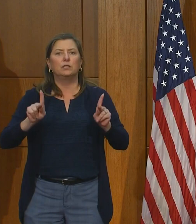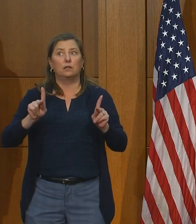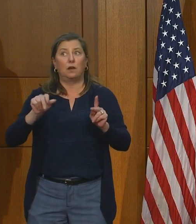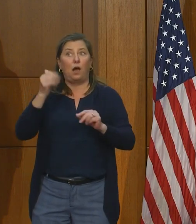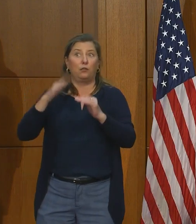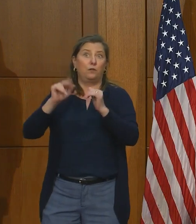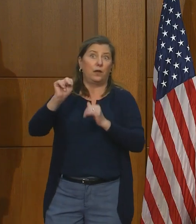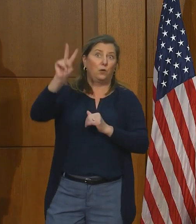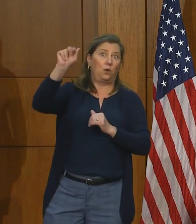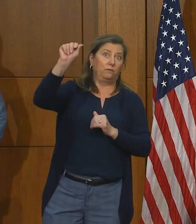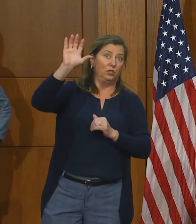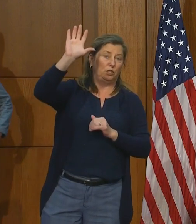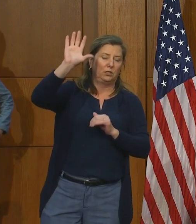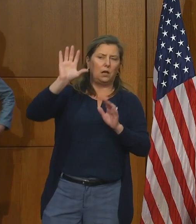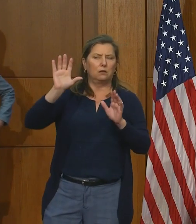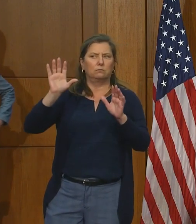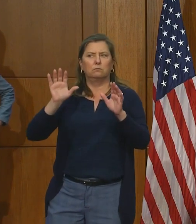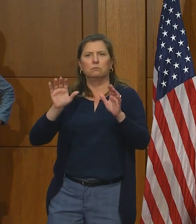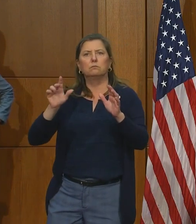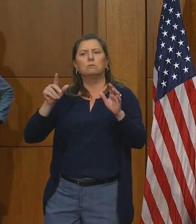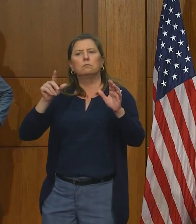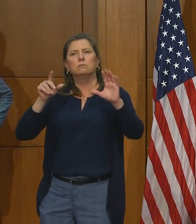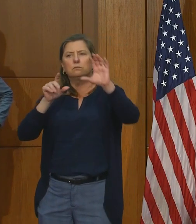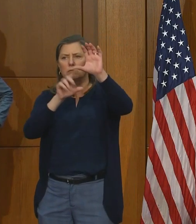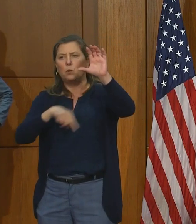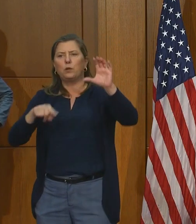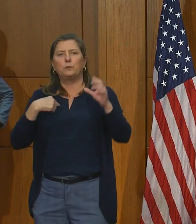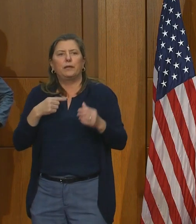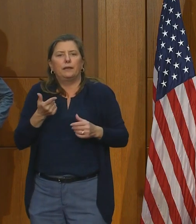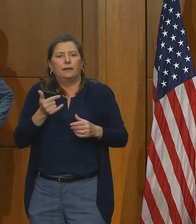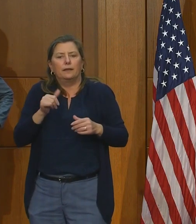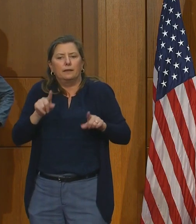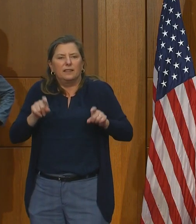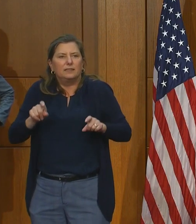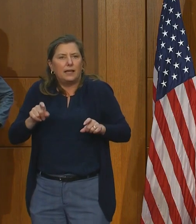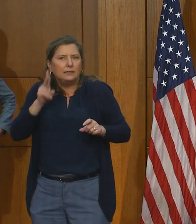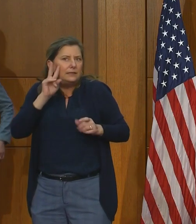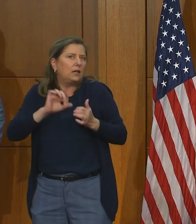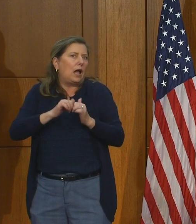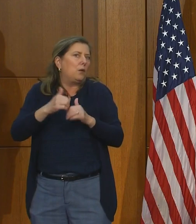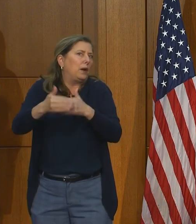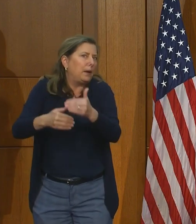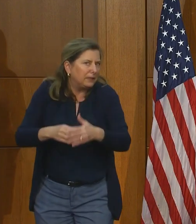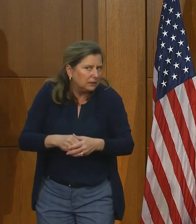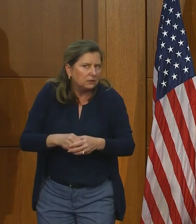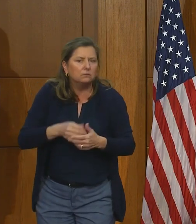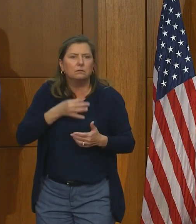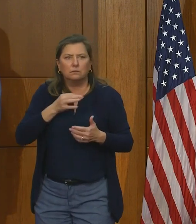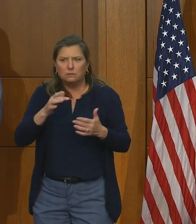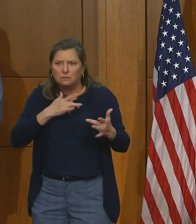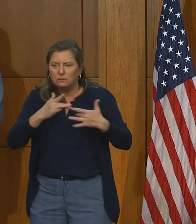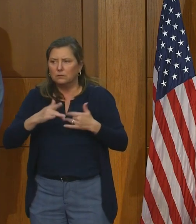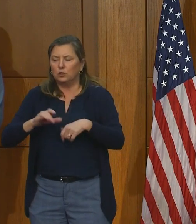MADE THE STATEMENT THAT WE DO NOT WANT VIRGINIANS OUTSIDE NORTHERN VIRGINIA- TO BE